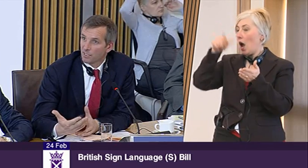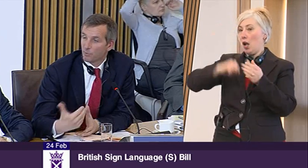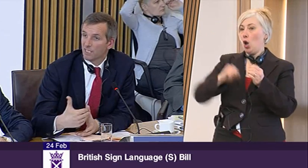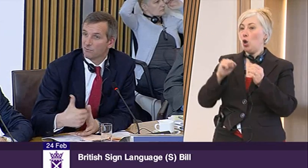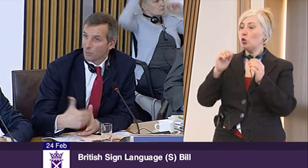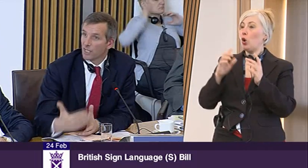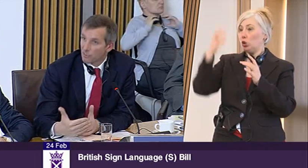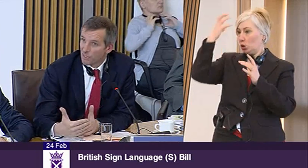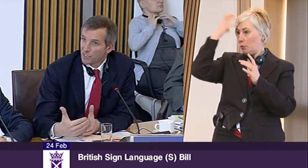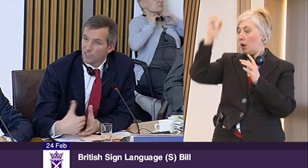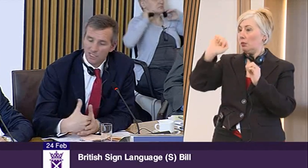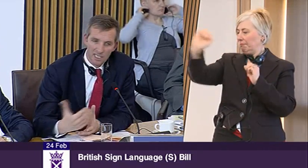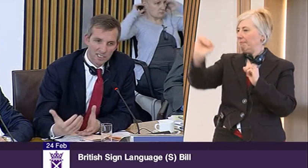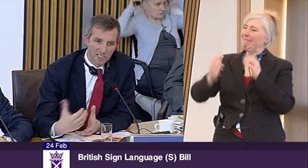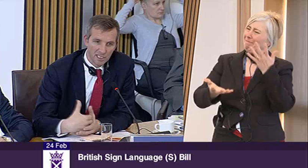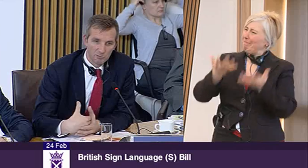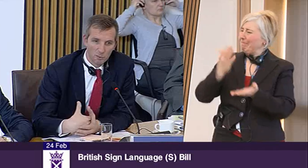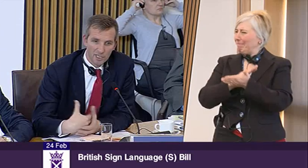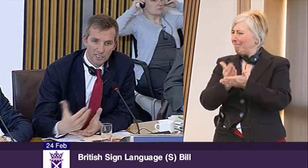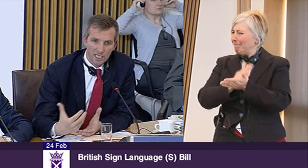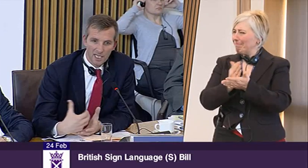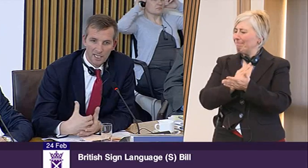has expressed reservations about that and has said that it sees the issue more as one